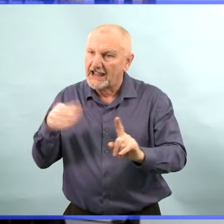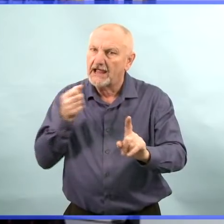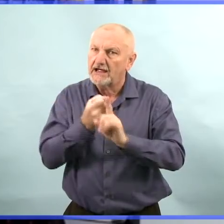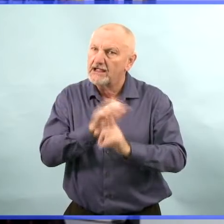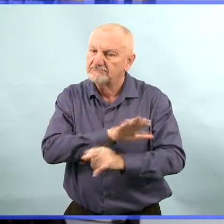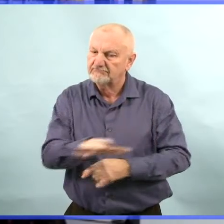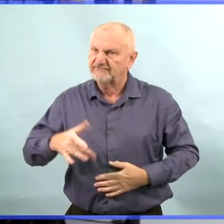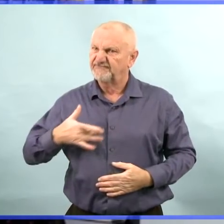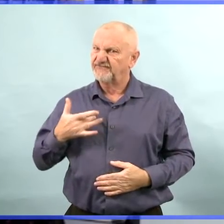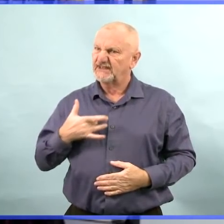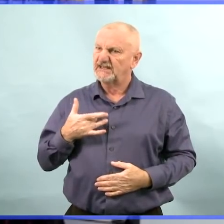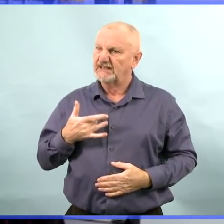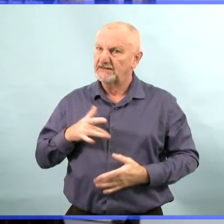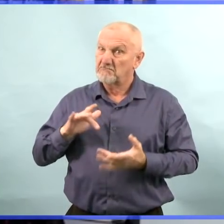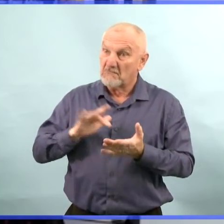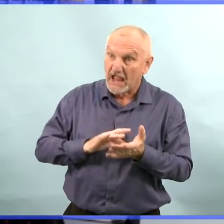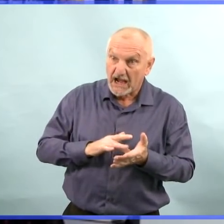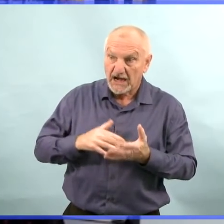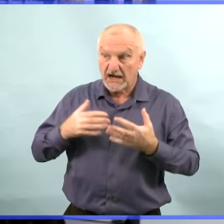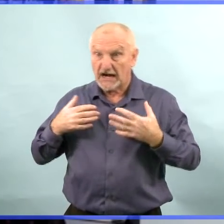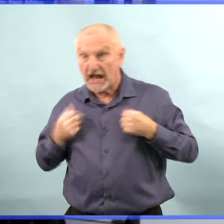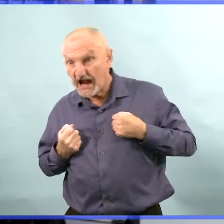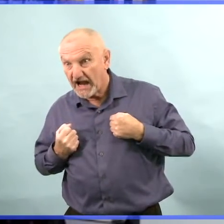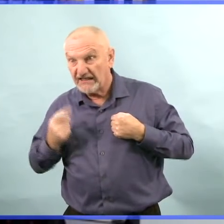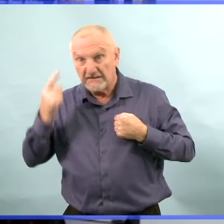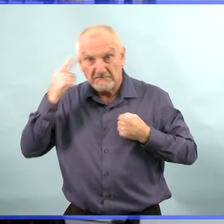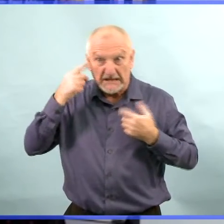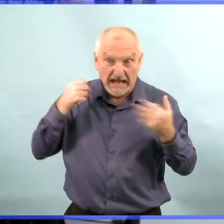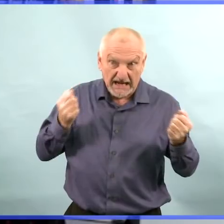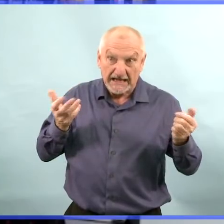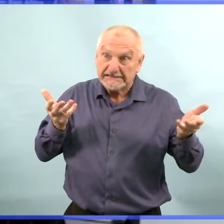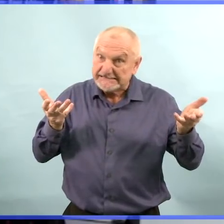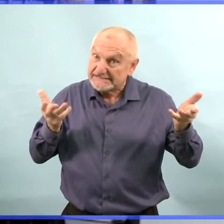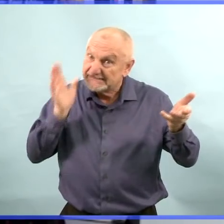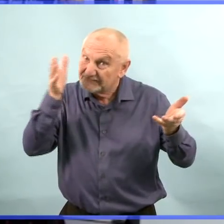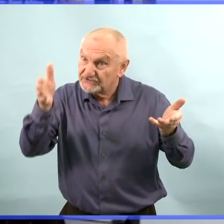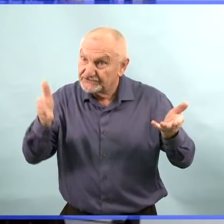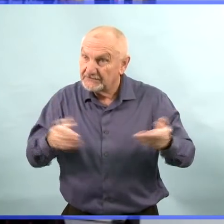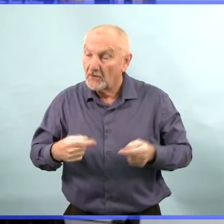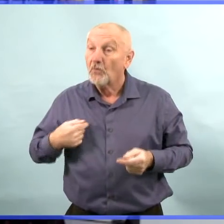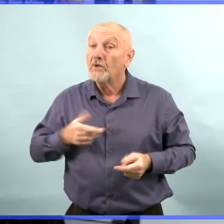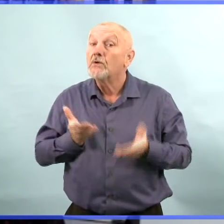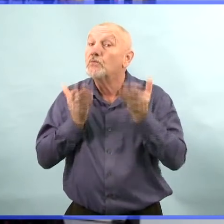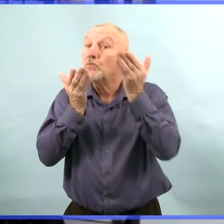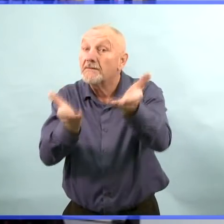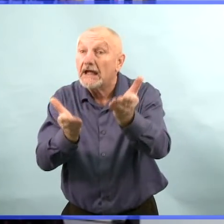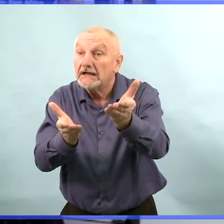providing one or two days notice gives kids a chance to feel and to become prepared